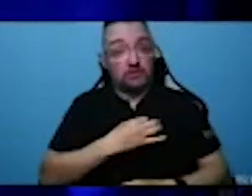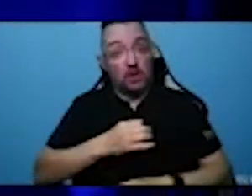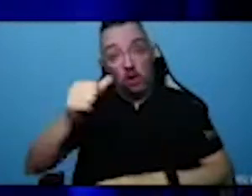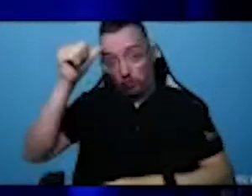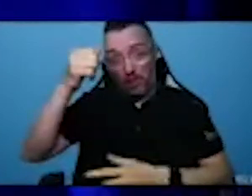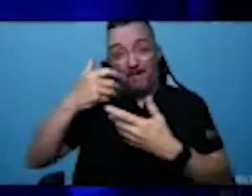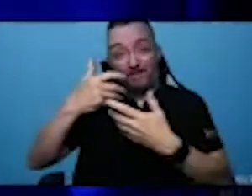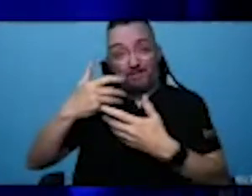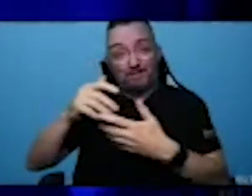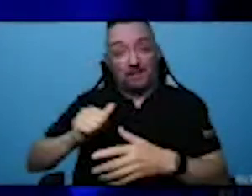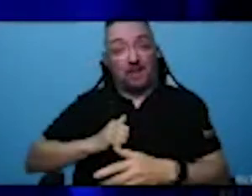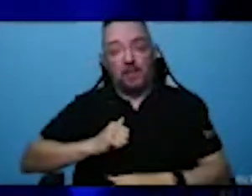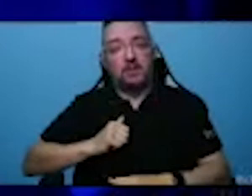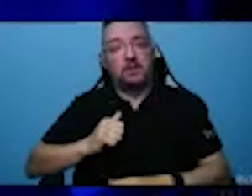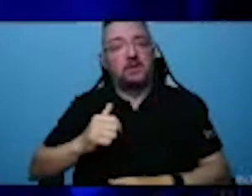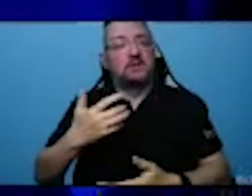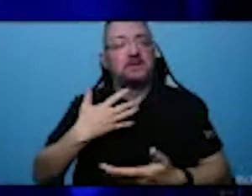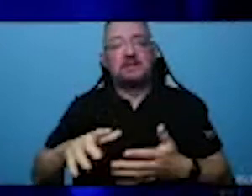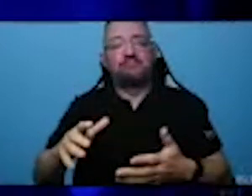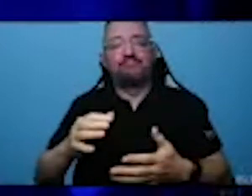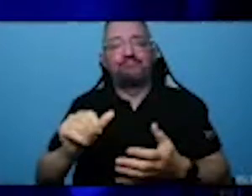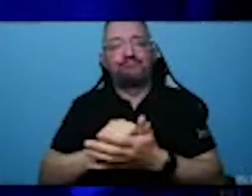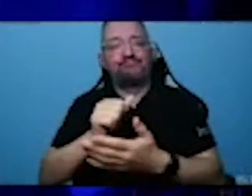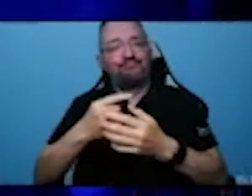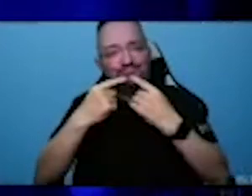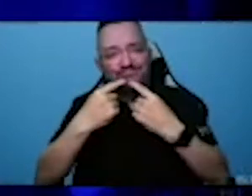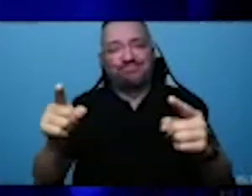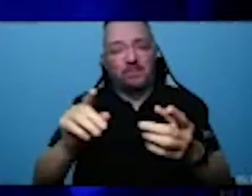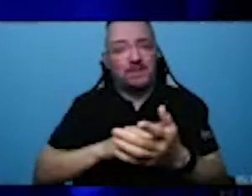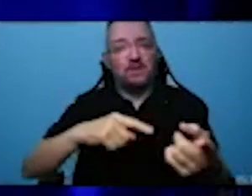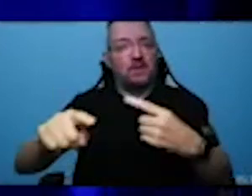it wasn't properly communicated. So it wasn't fully embedded within, within society.